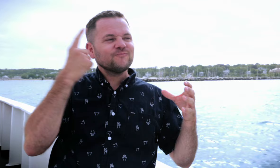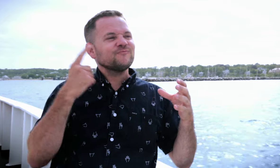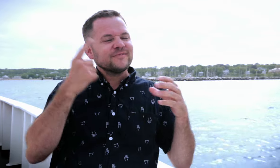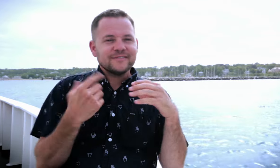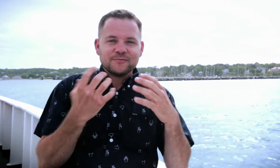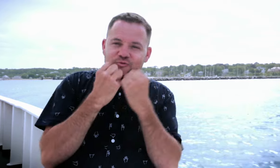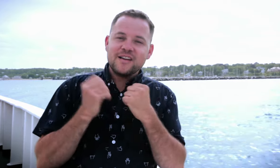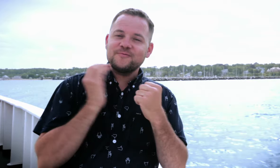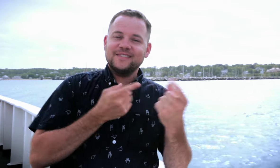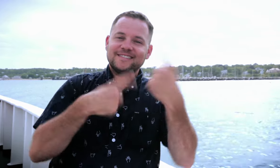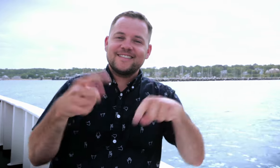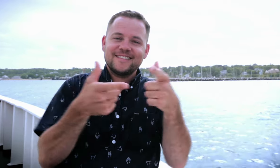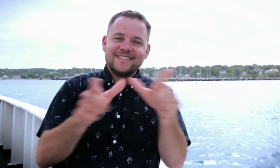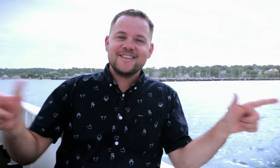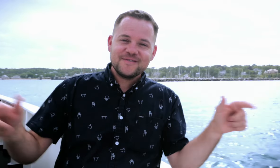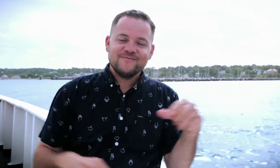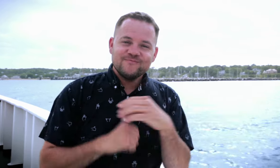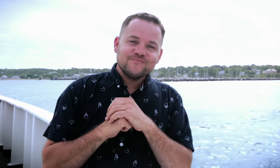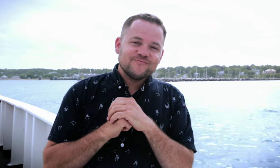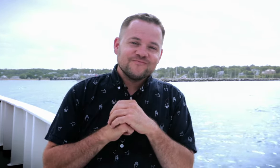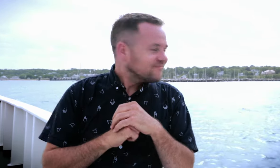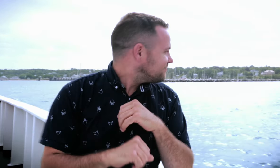We ought to cherish what we have!